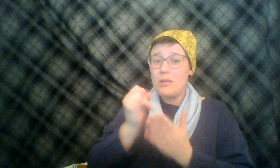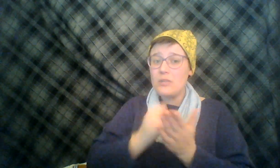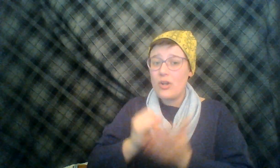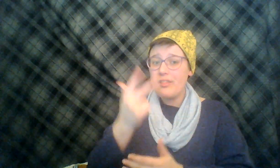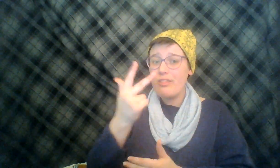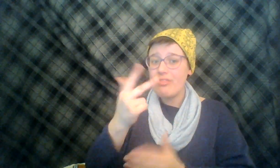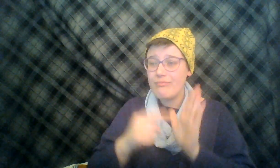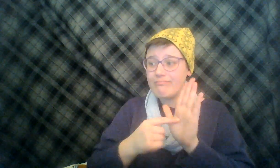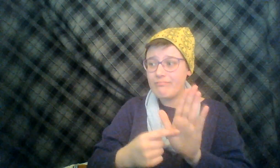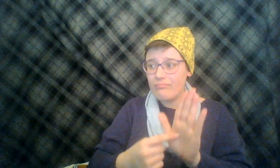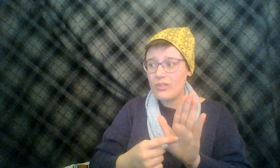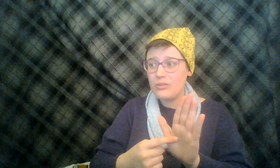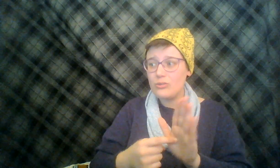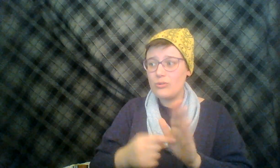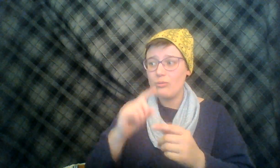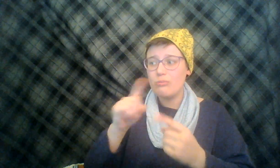But, as the linocut shows,